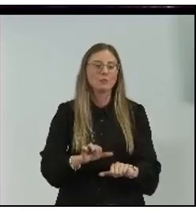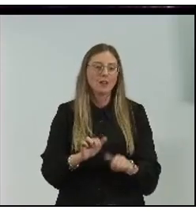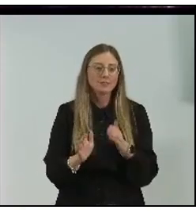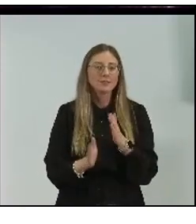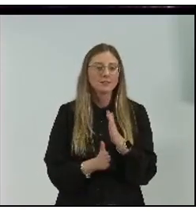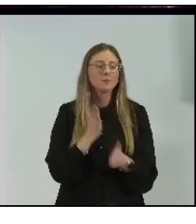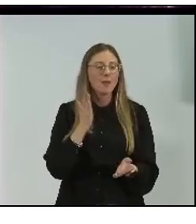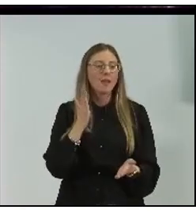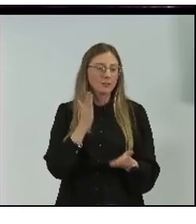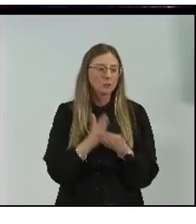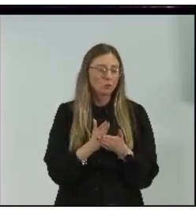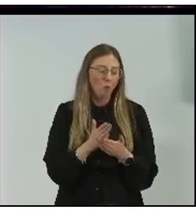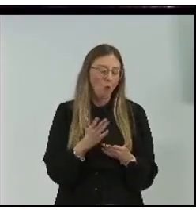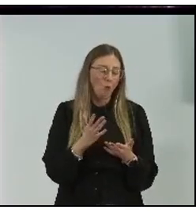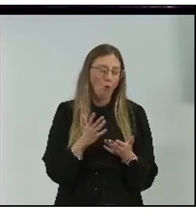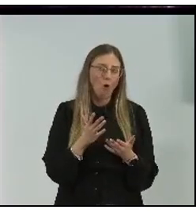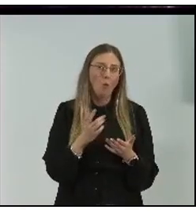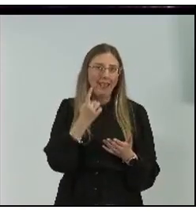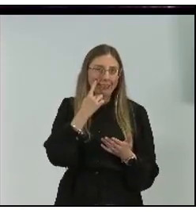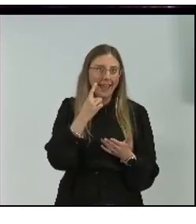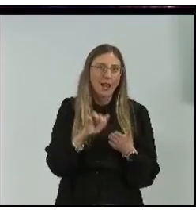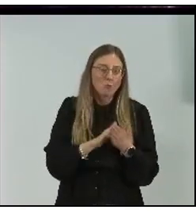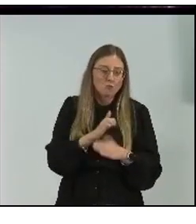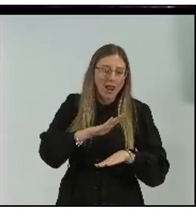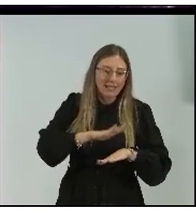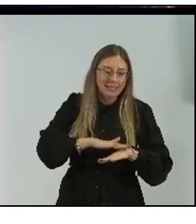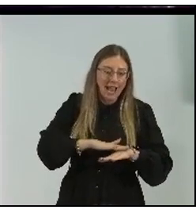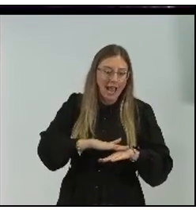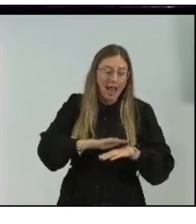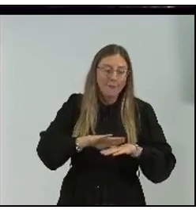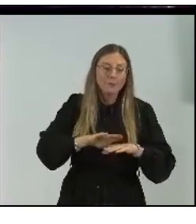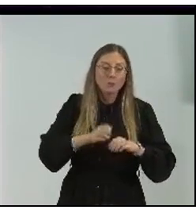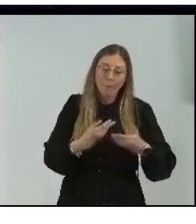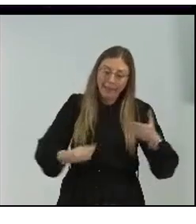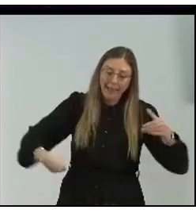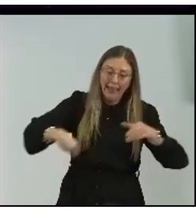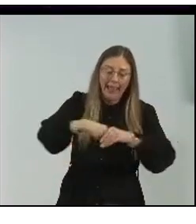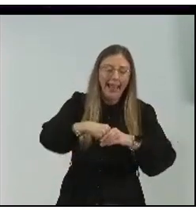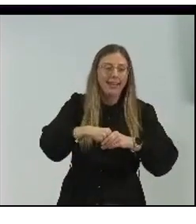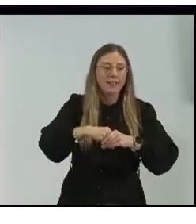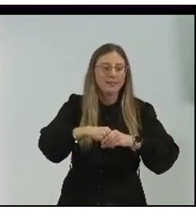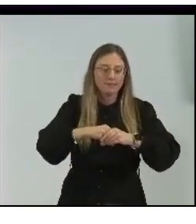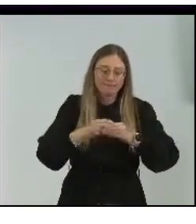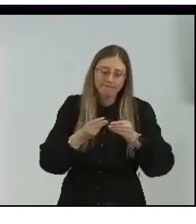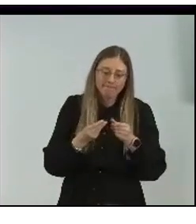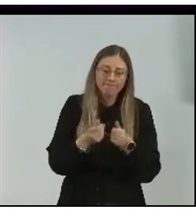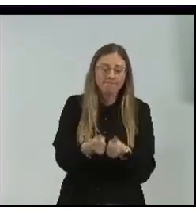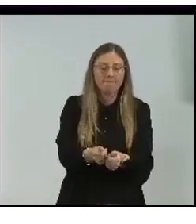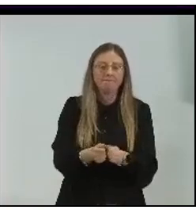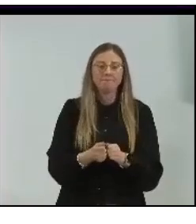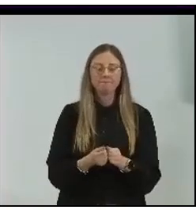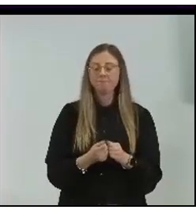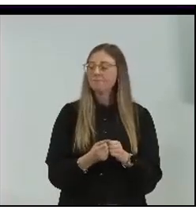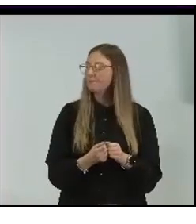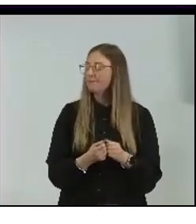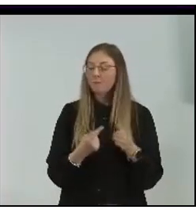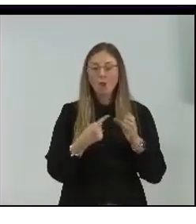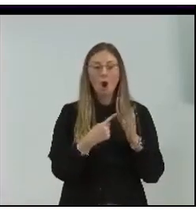thinking about the right information at the right time to be shared at the end of the process. Absolutely. And if we can bring alt text back